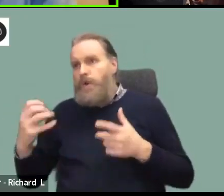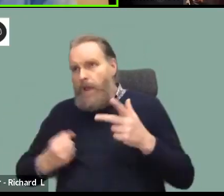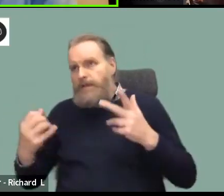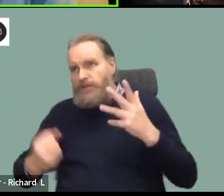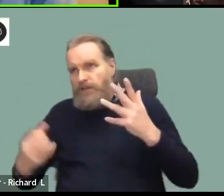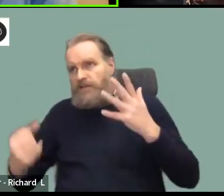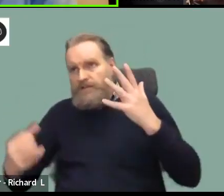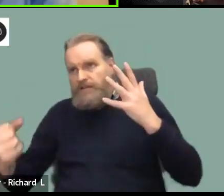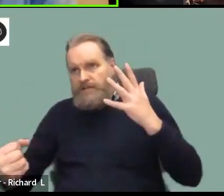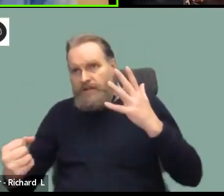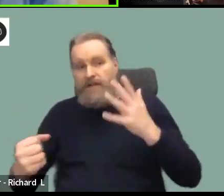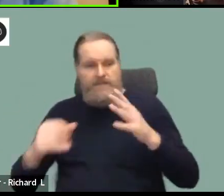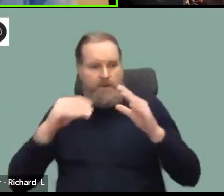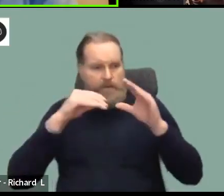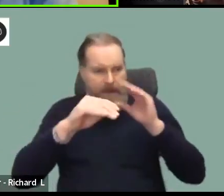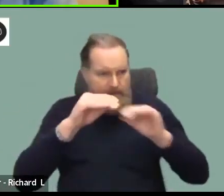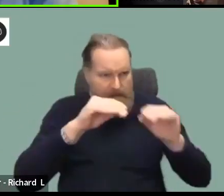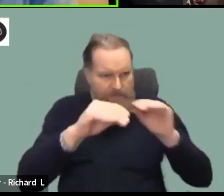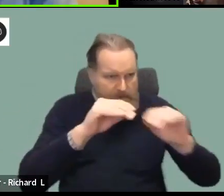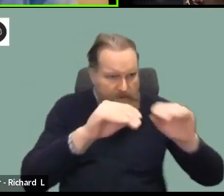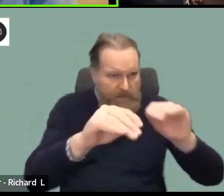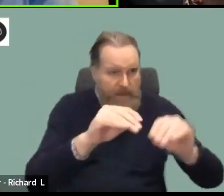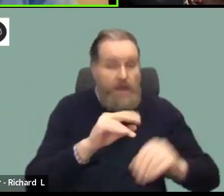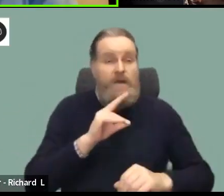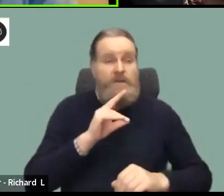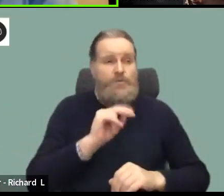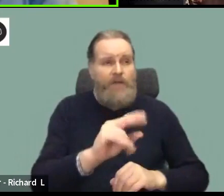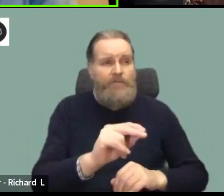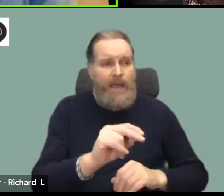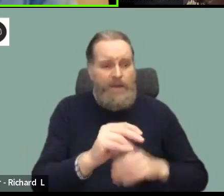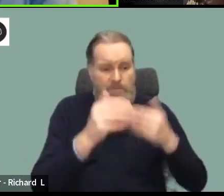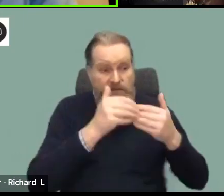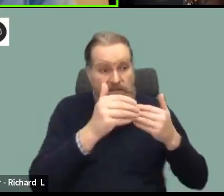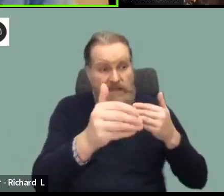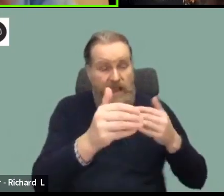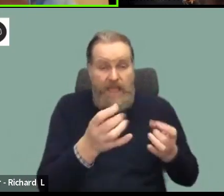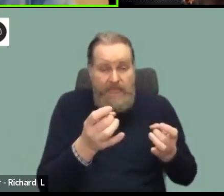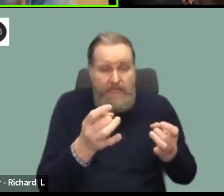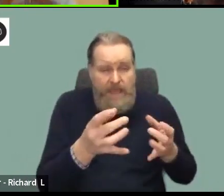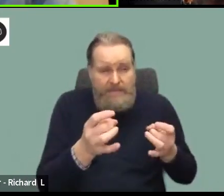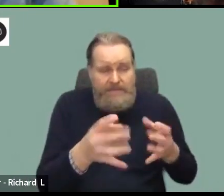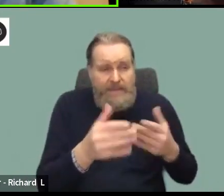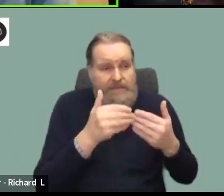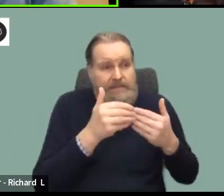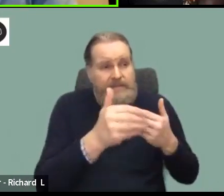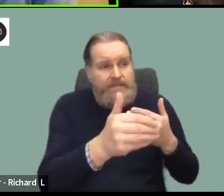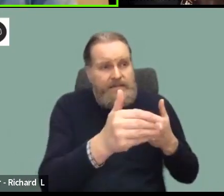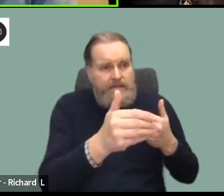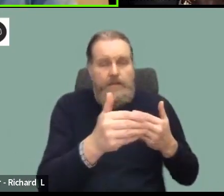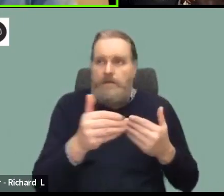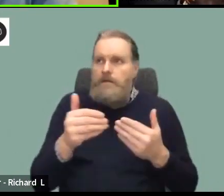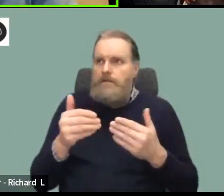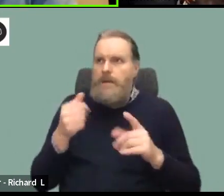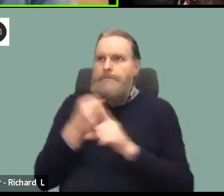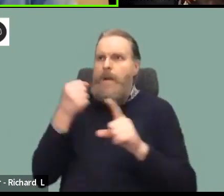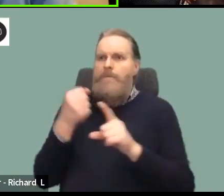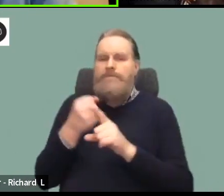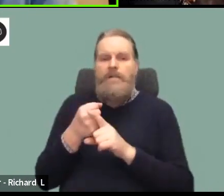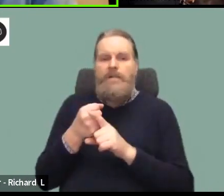People don't want to win and give up more of a sacrifice that they can win through other means is the point I think what people want to do is win. n what we're trying to do is something that has more effect and something that has more effect